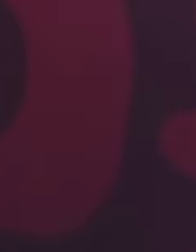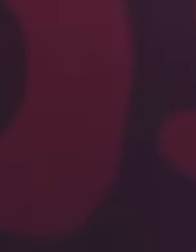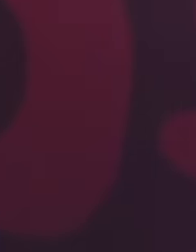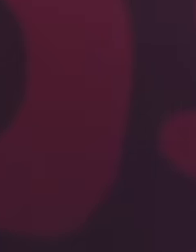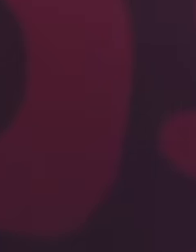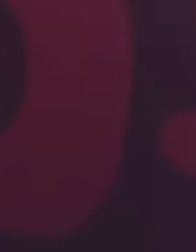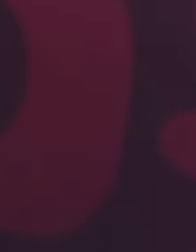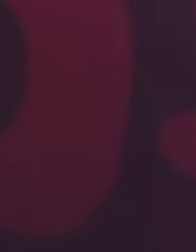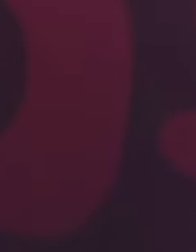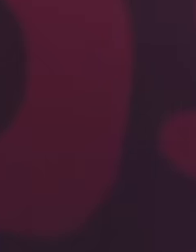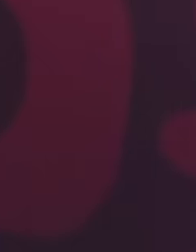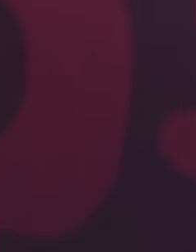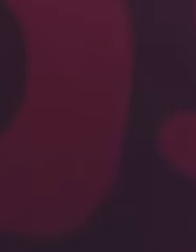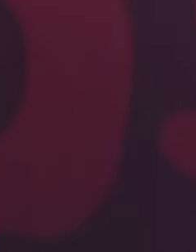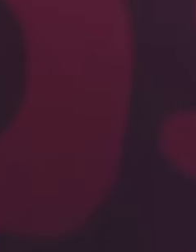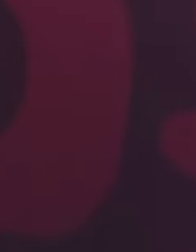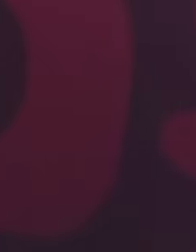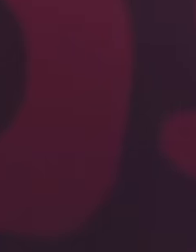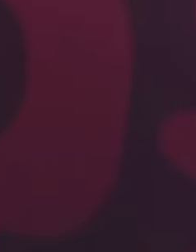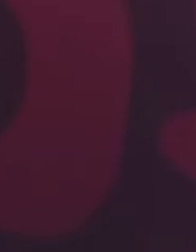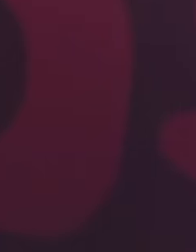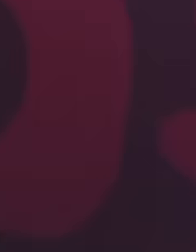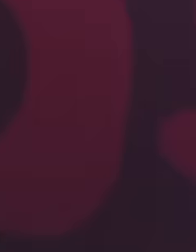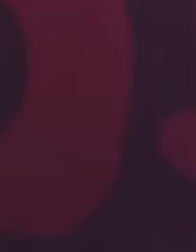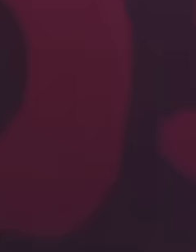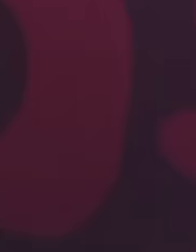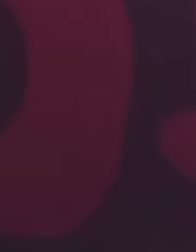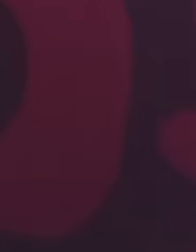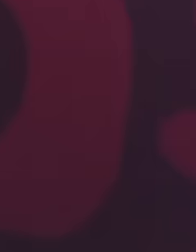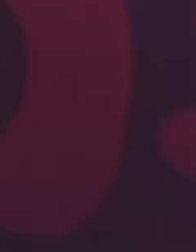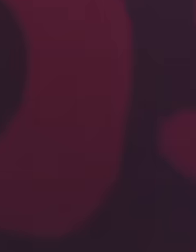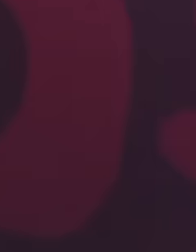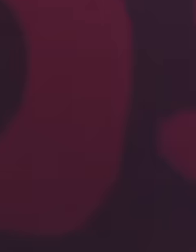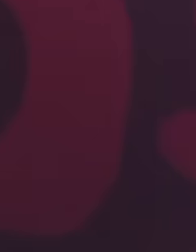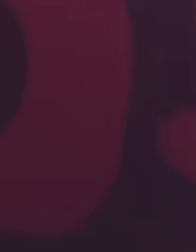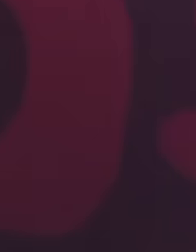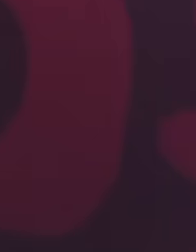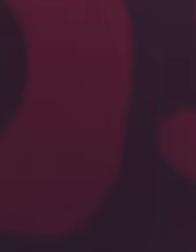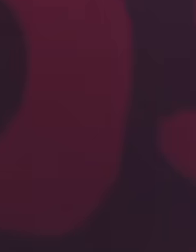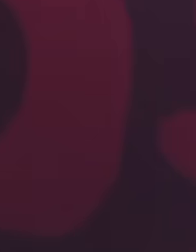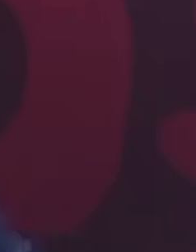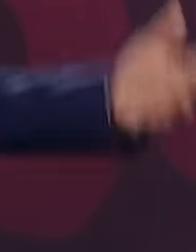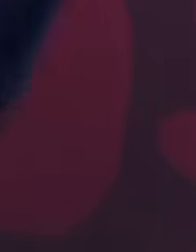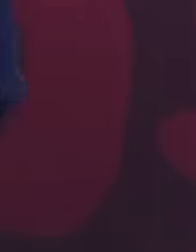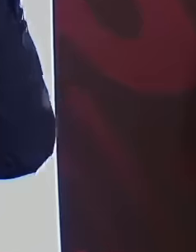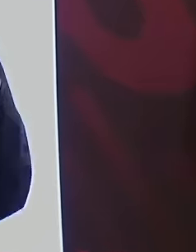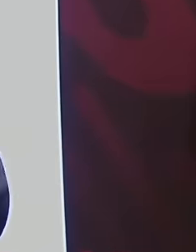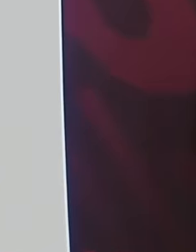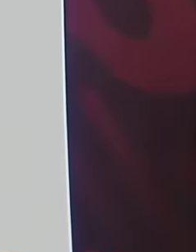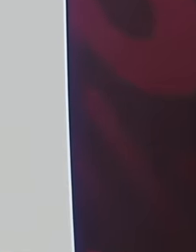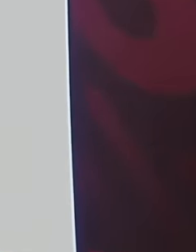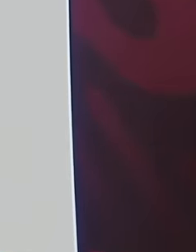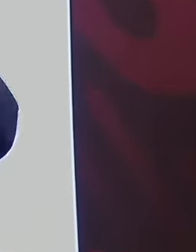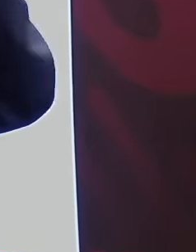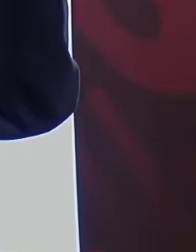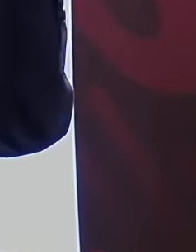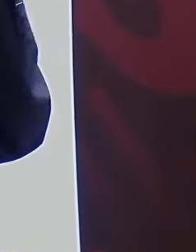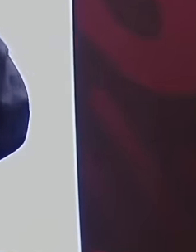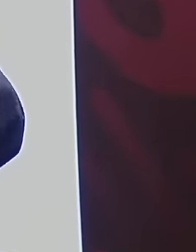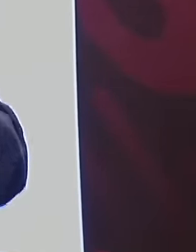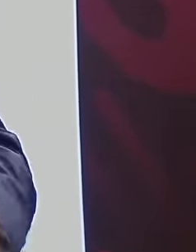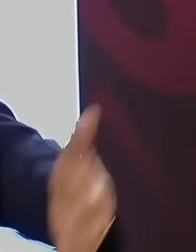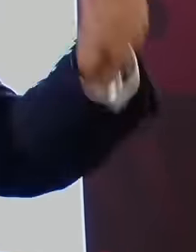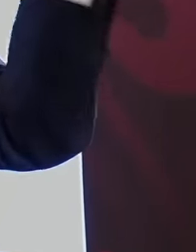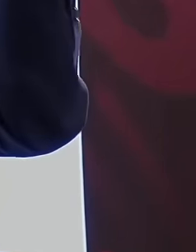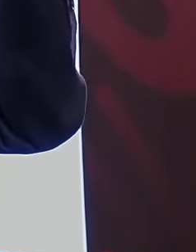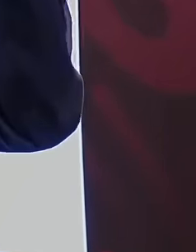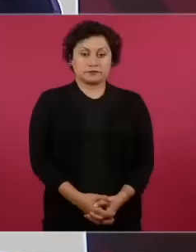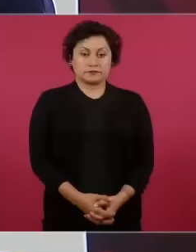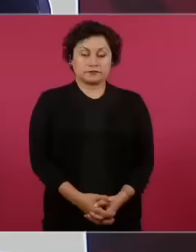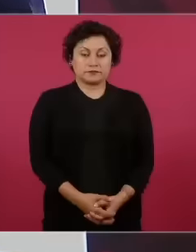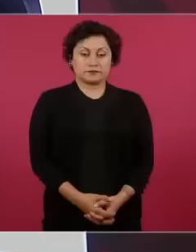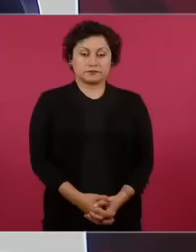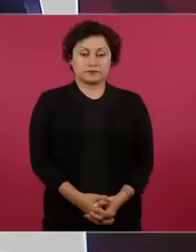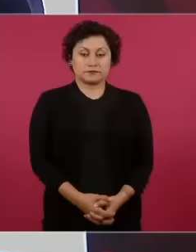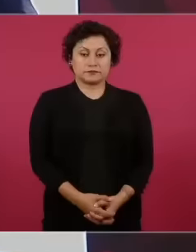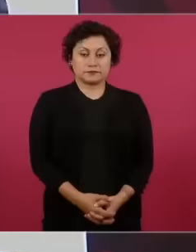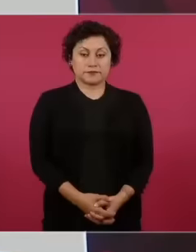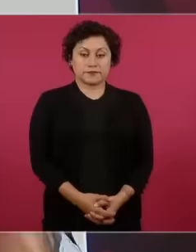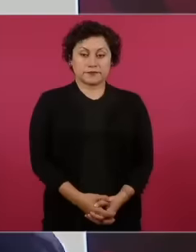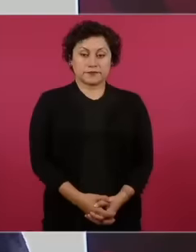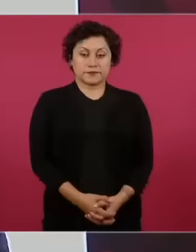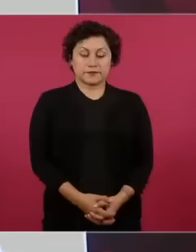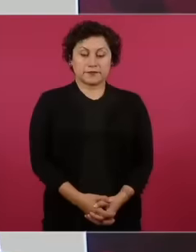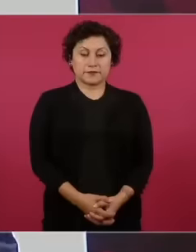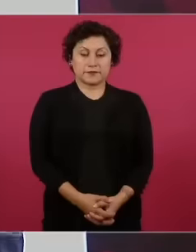against me and then they went to see Peña again when because they already had Fox